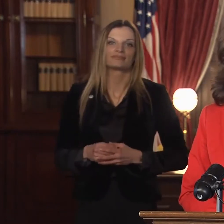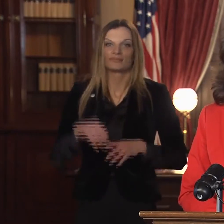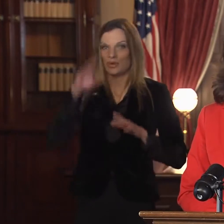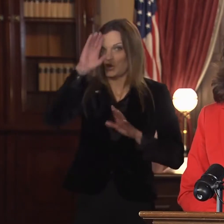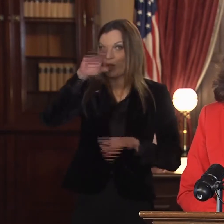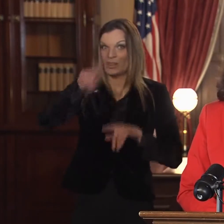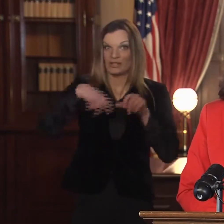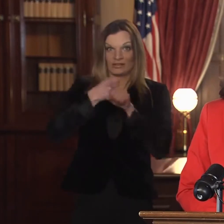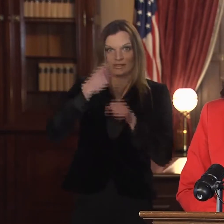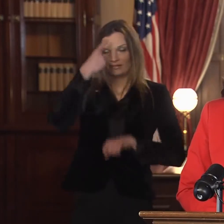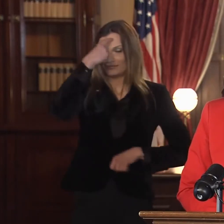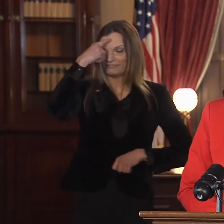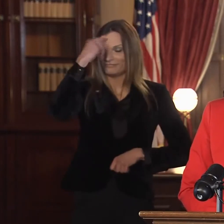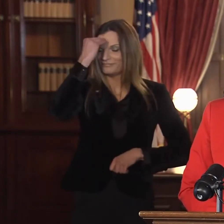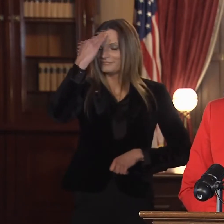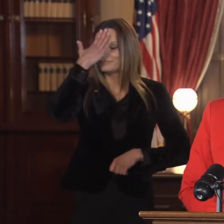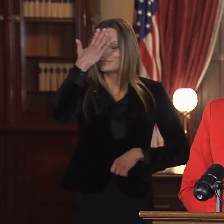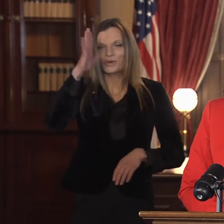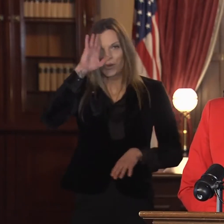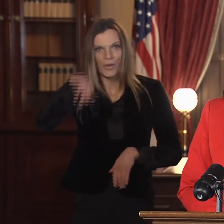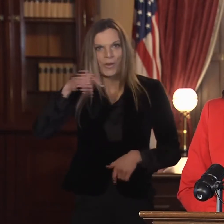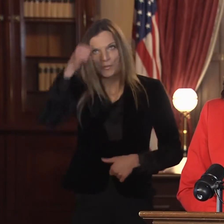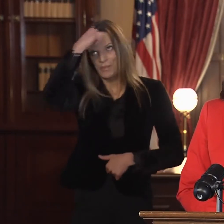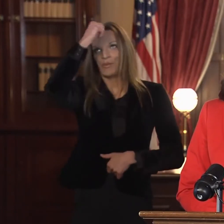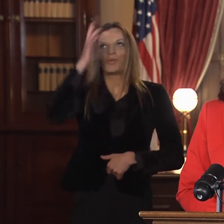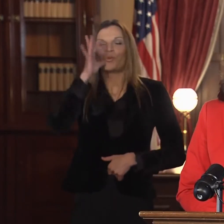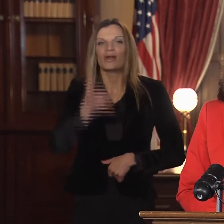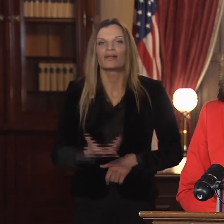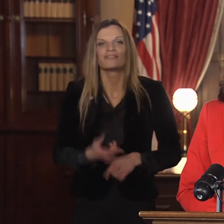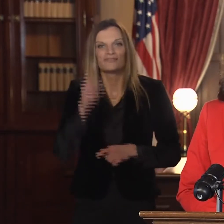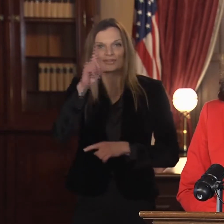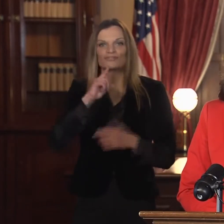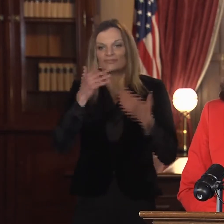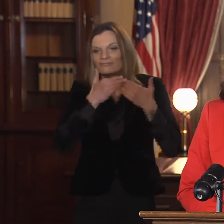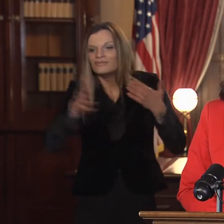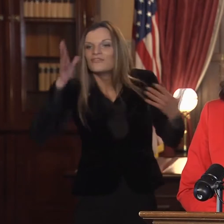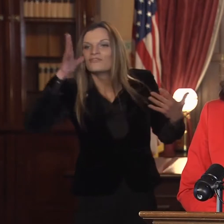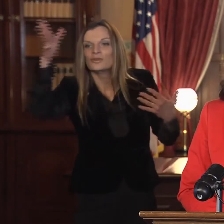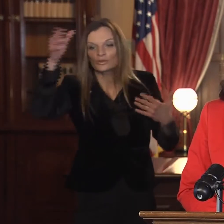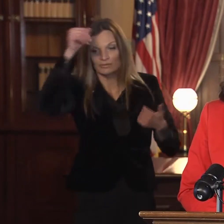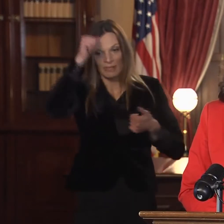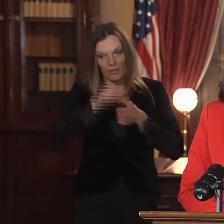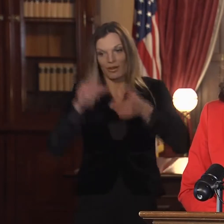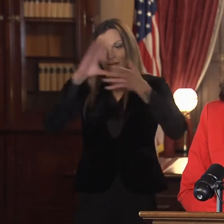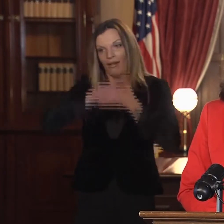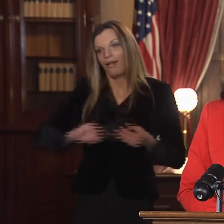2020 IS NEARING THE END. THIS WILL BE A YEAR THAT WE WILL TELL GENERATIONS OF OUR FAMILY